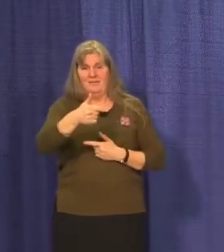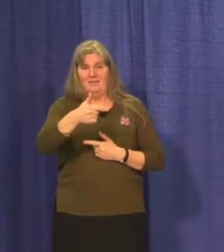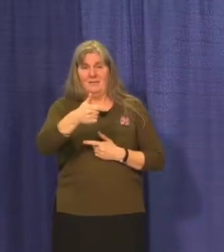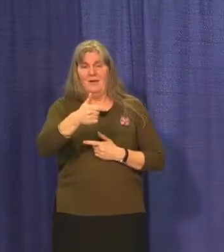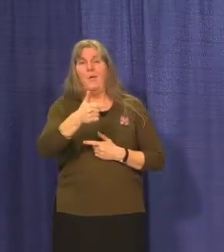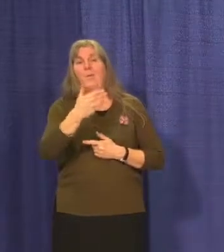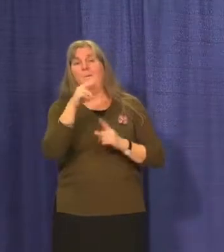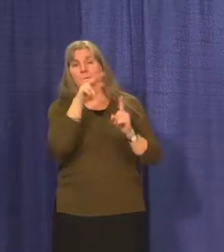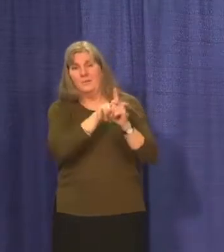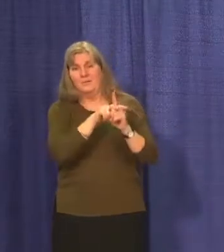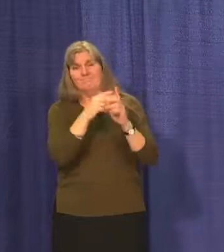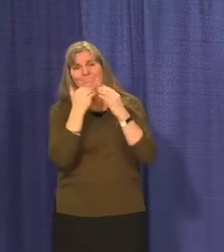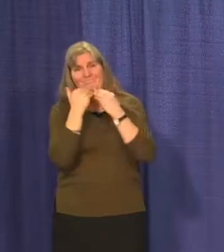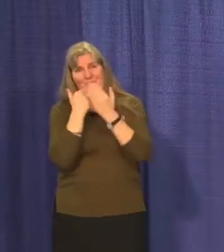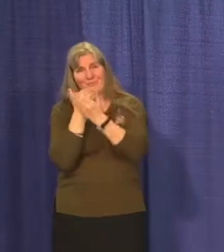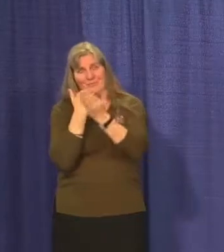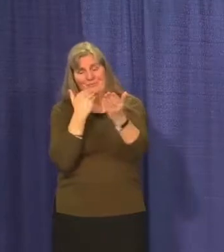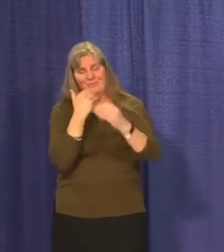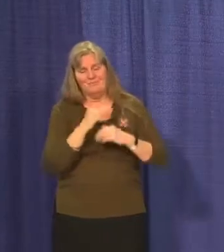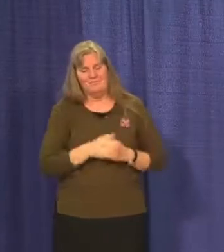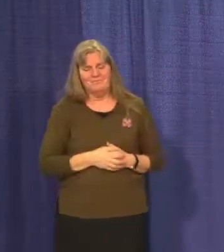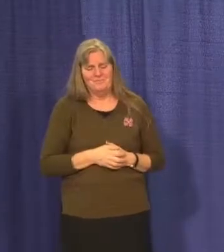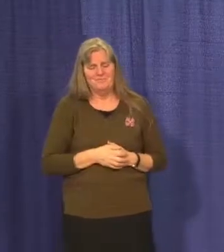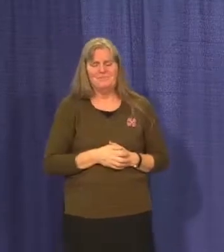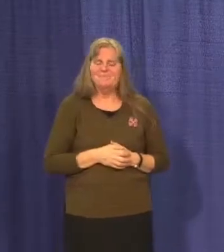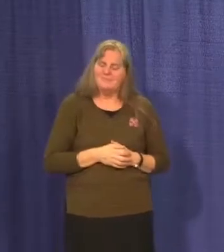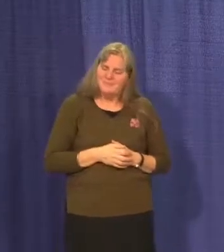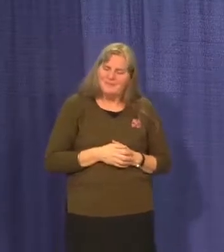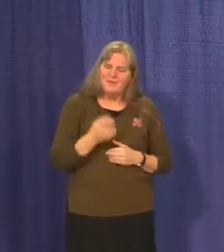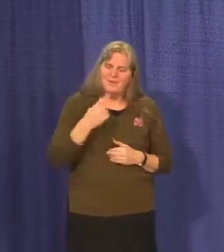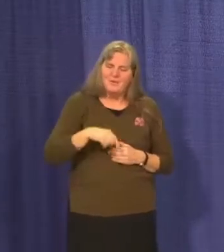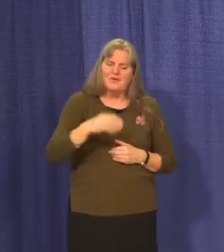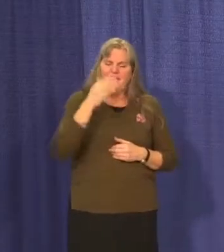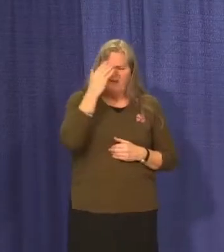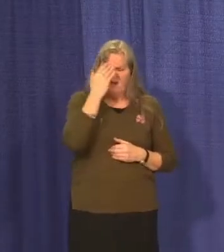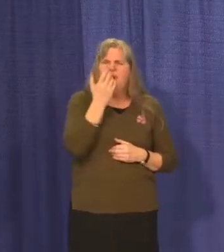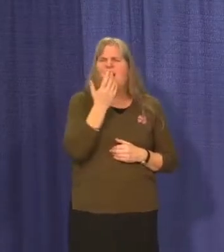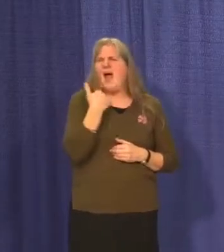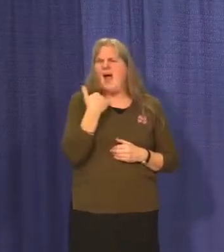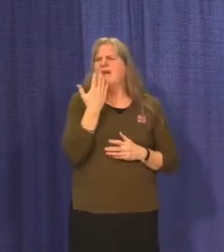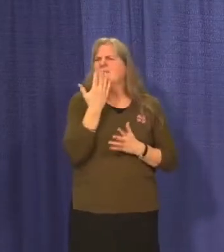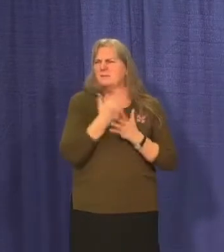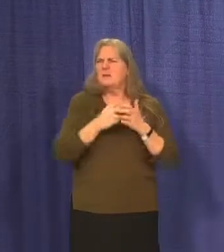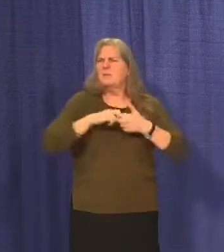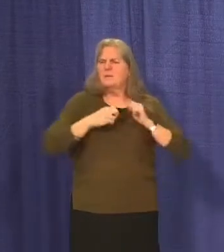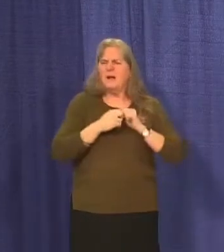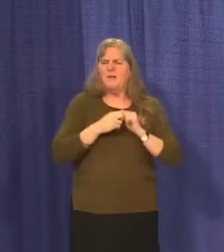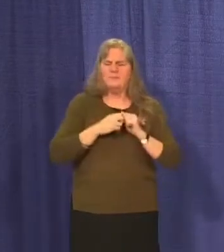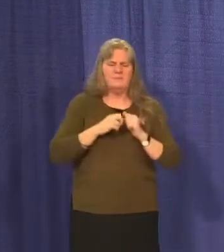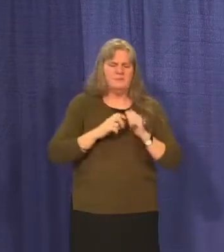turn, or make your booking. We all know there have been glitches in booking.